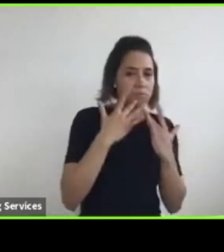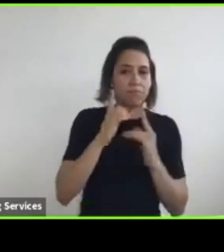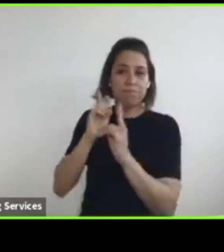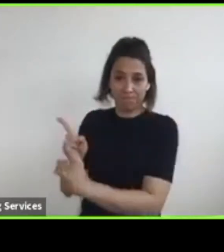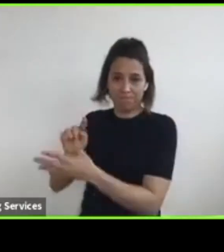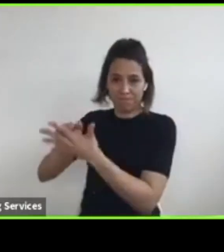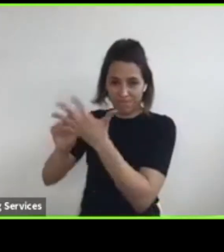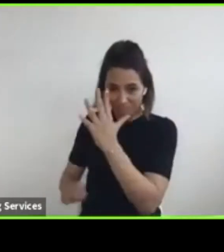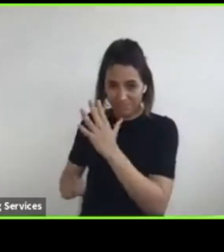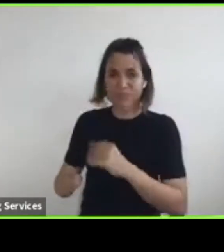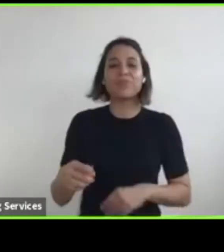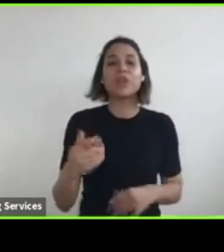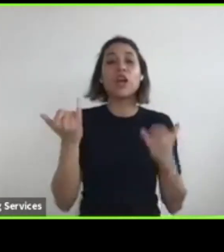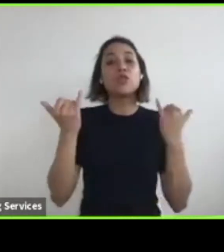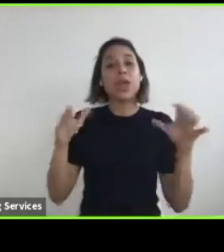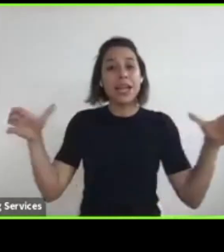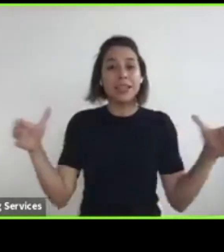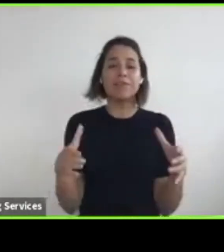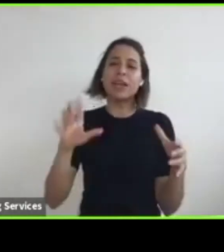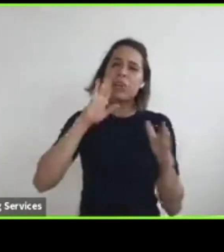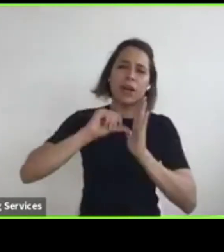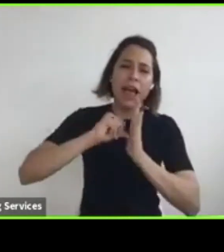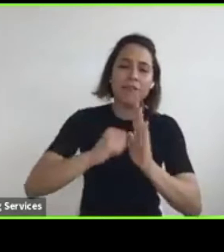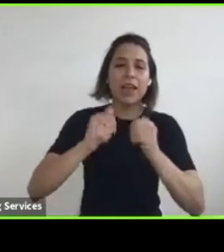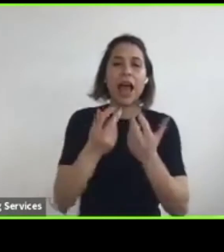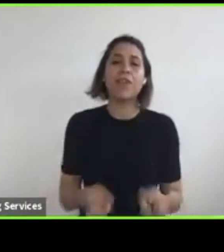IS GOING TO AMPLIFY HOW THESE VALUES ARE ALREADY BEING ACTUALIZED IN DANCE